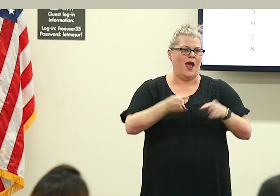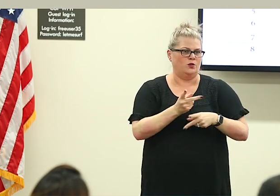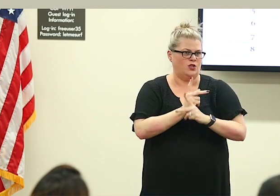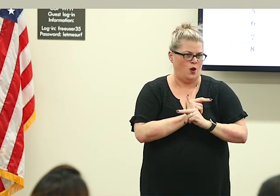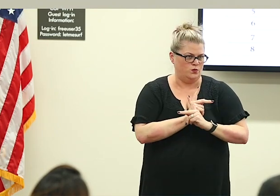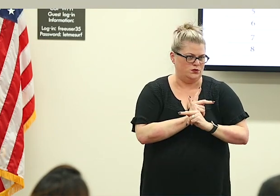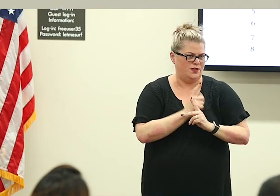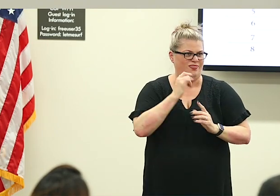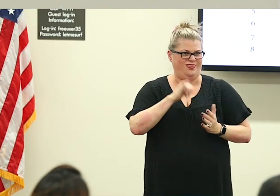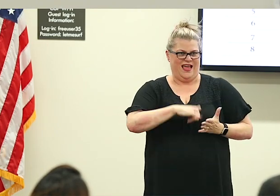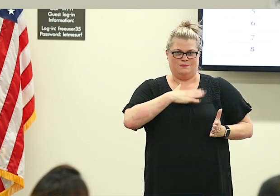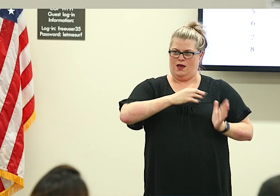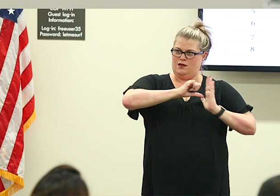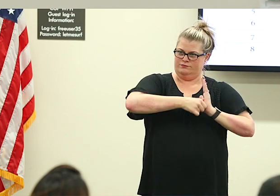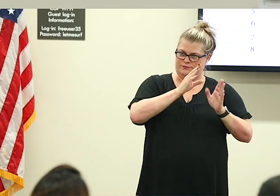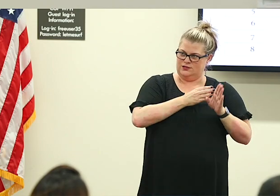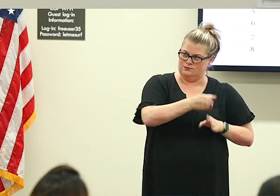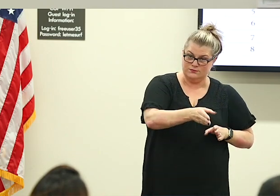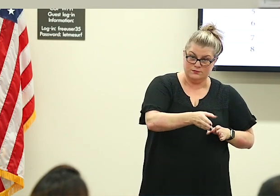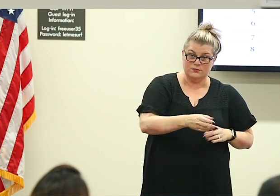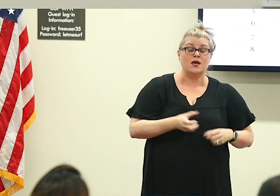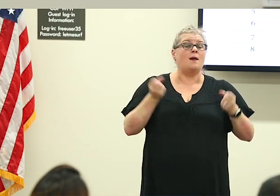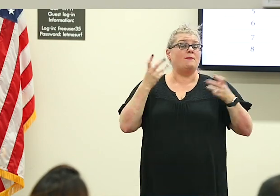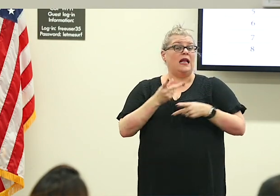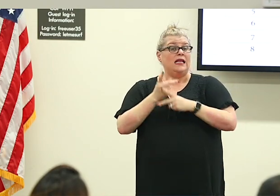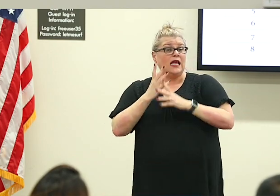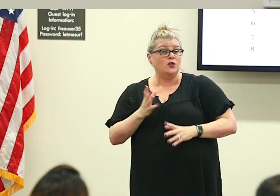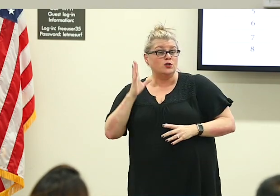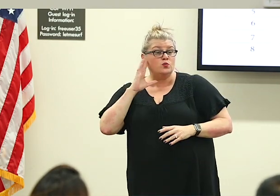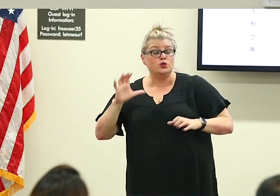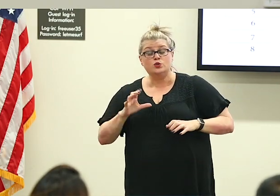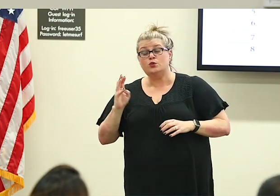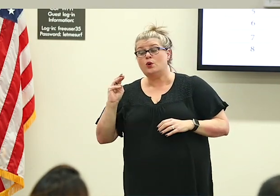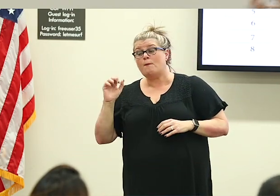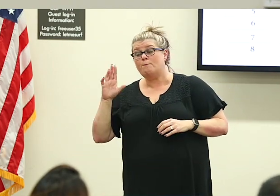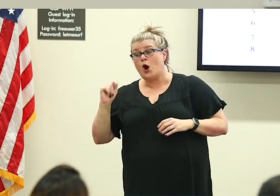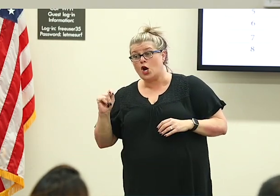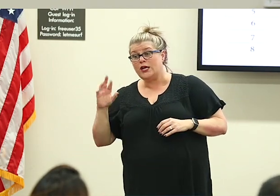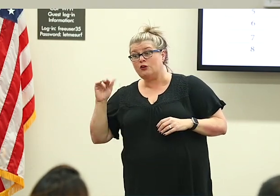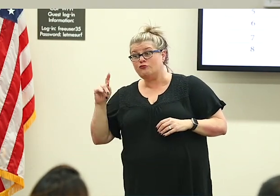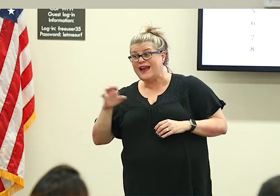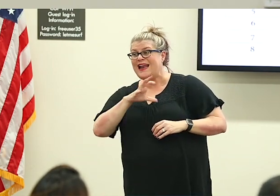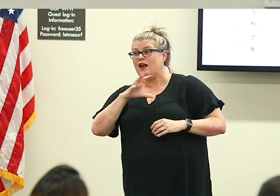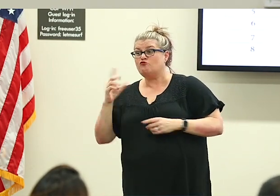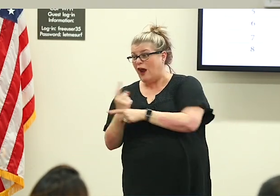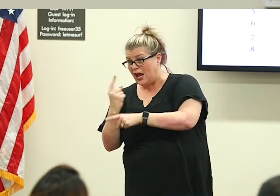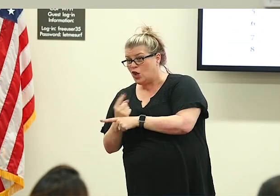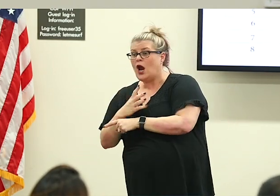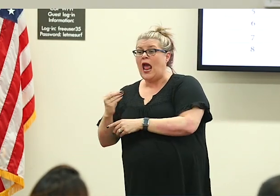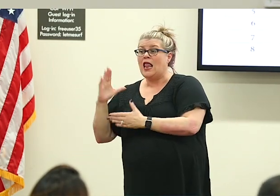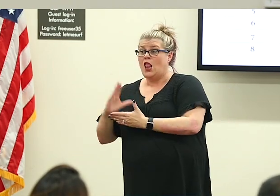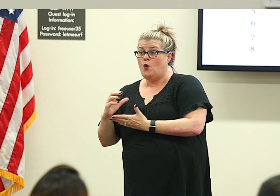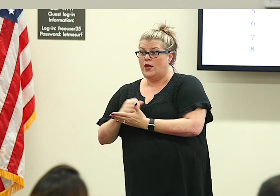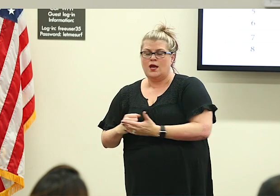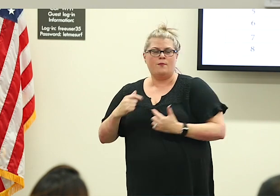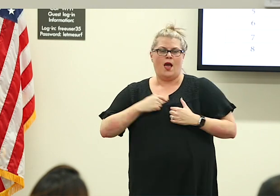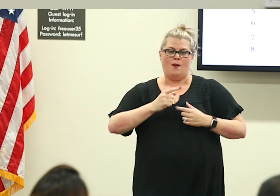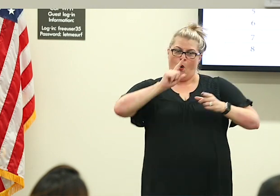Other lenders do specialize in it. A lot of lenders though will do market-rate and low-income, I do exclusively low-income. I've been doing it for about three years